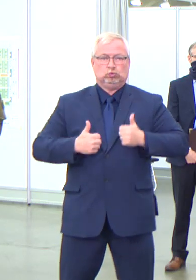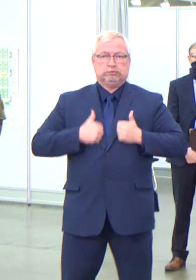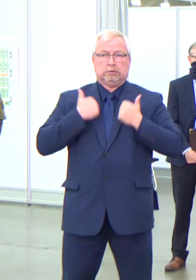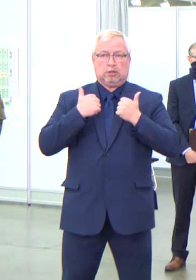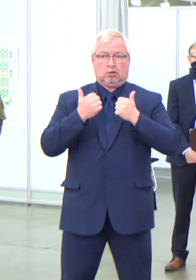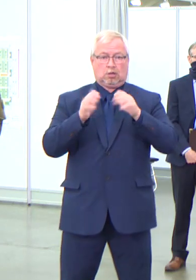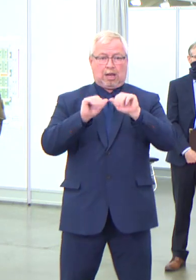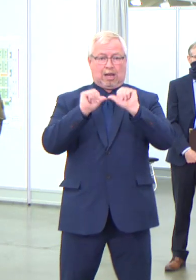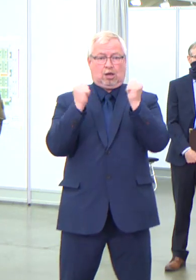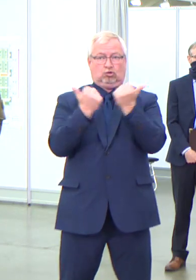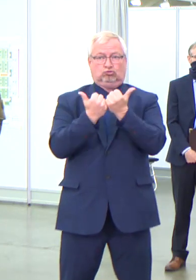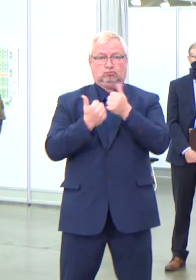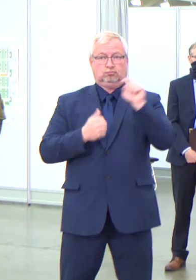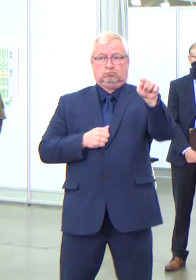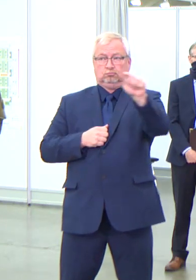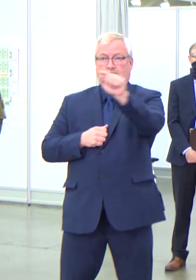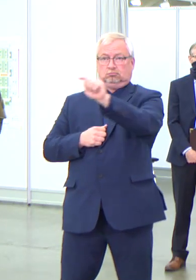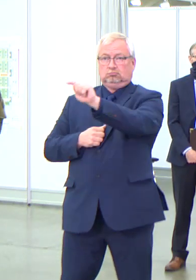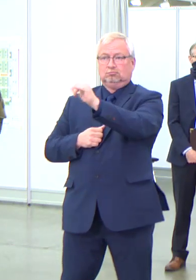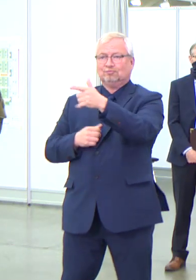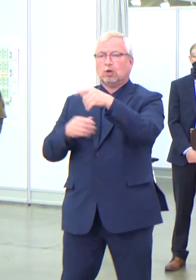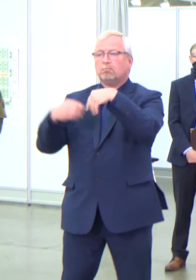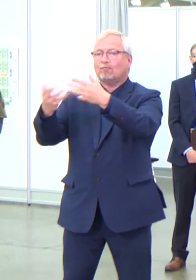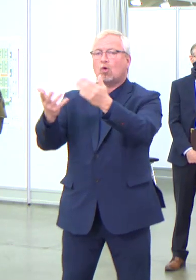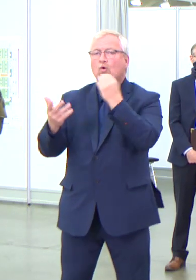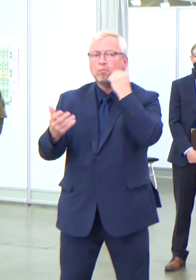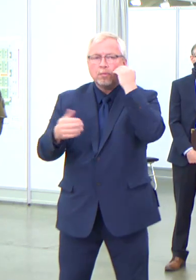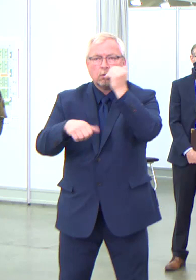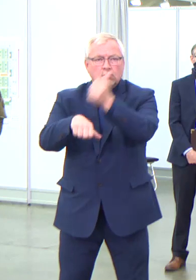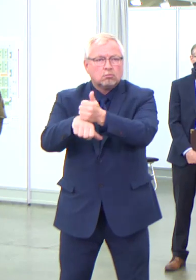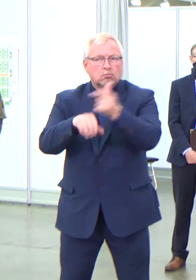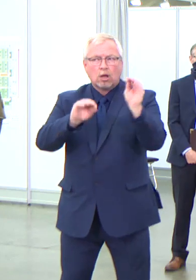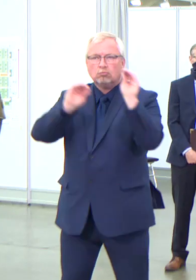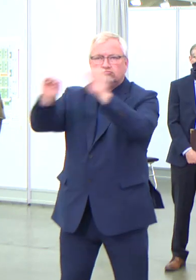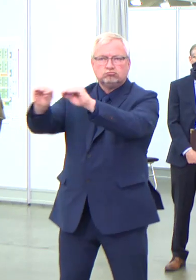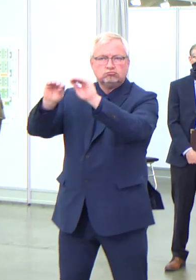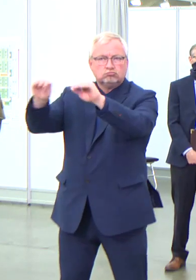licensed residential service agencies to provide home-based services